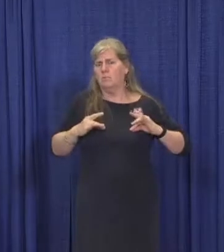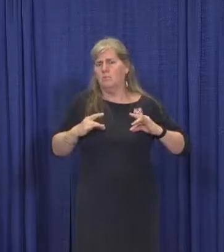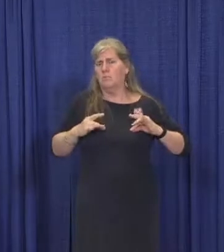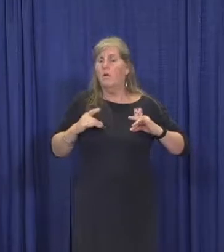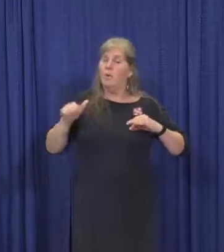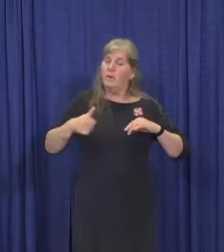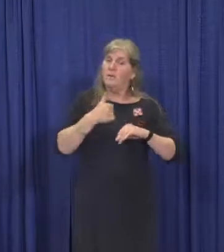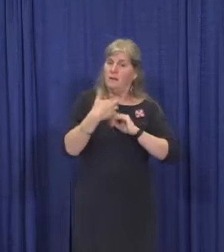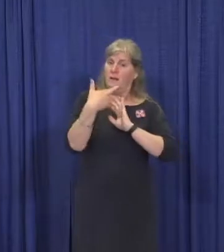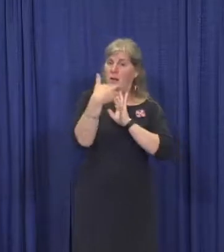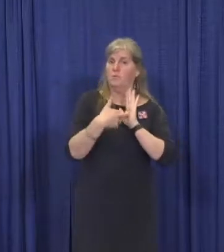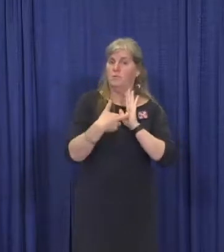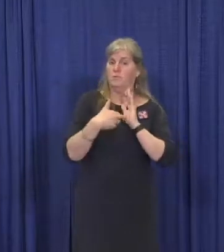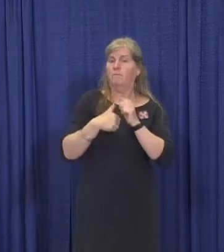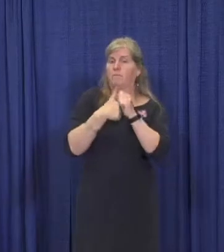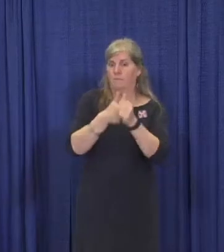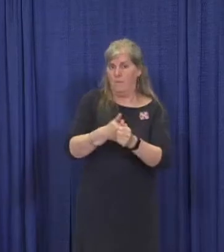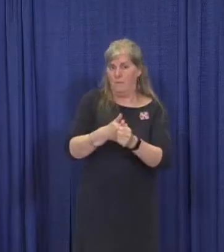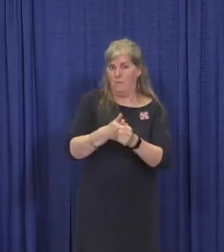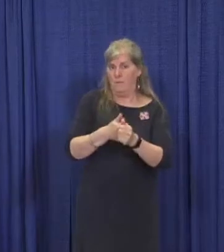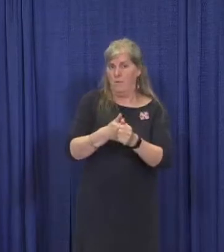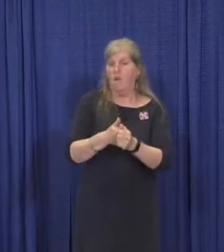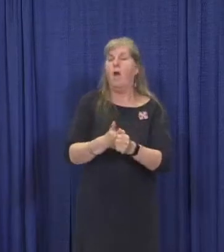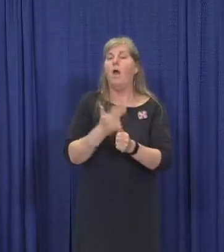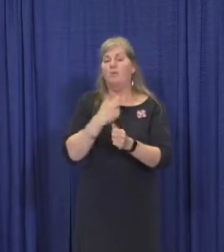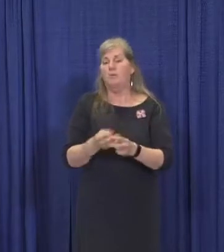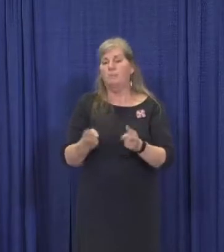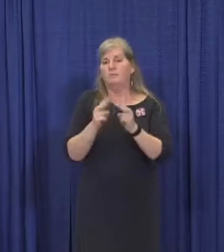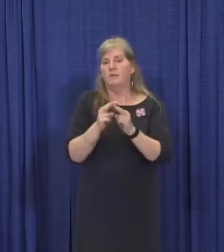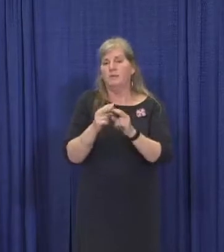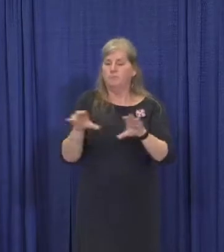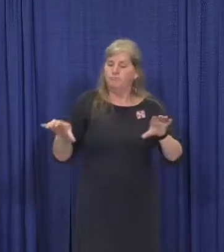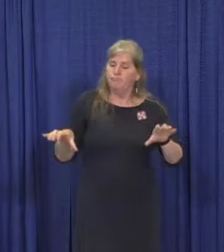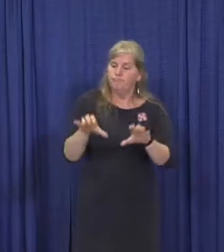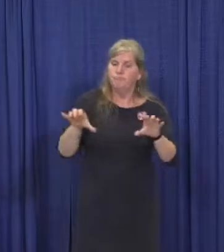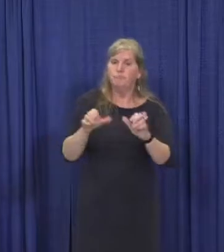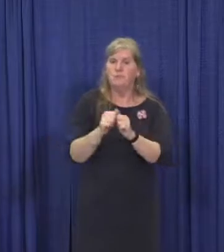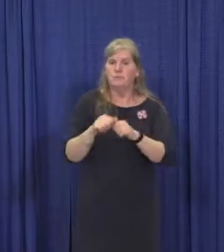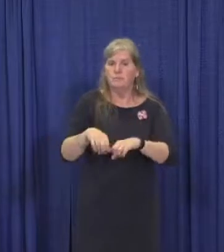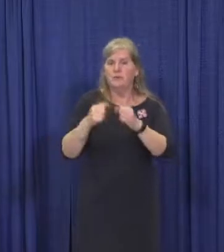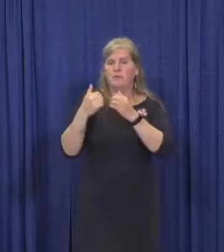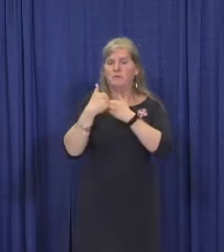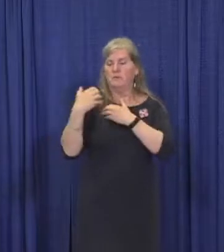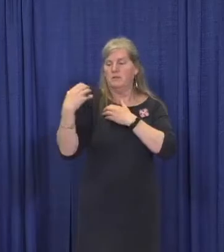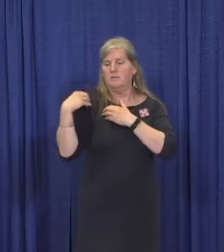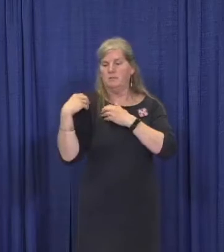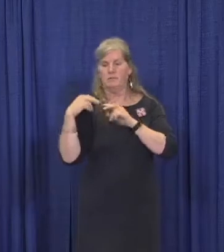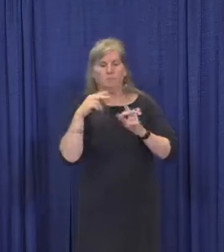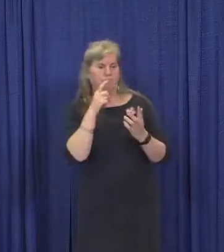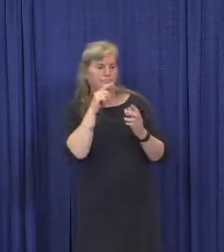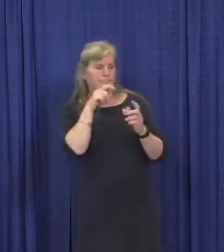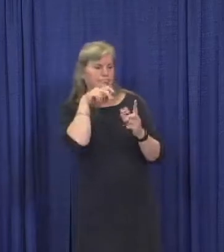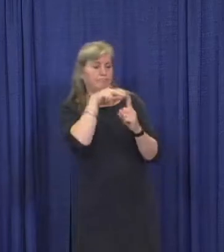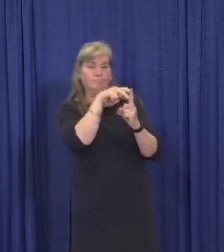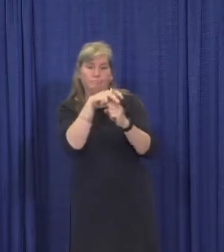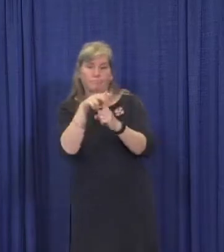the rules are enforced and we are redoubling our efforts. Pat: Do you have another